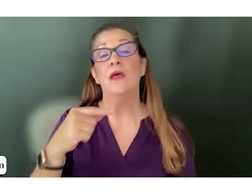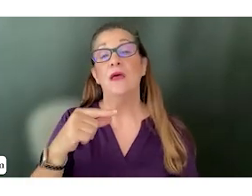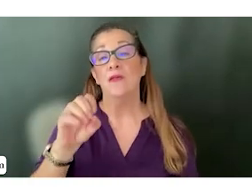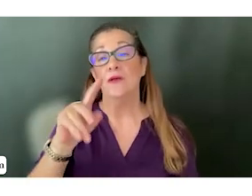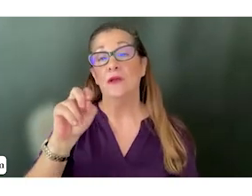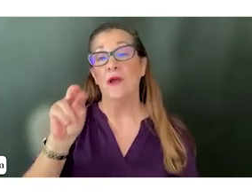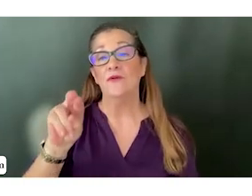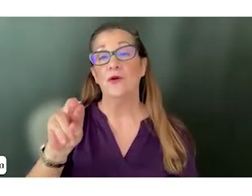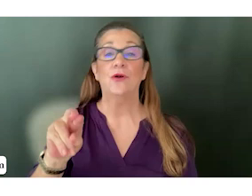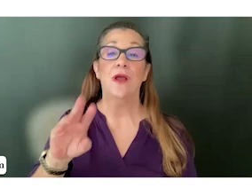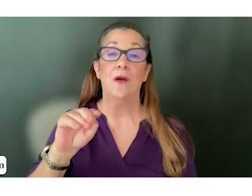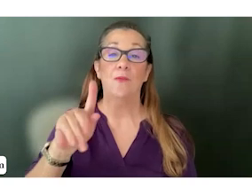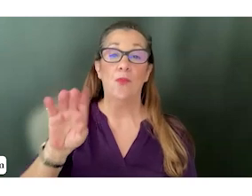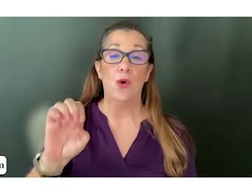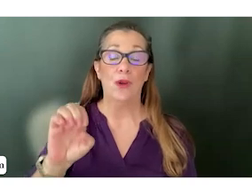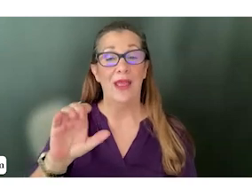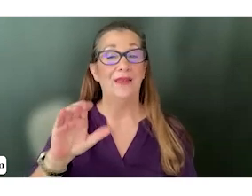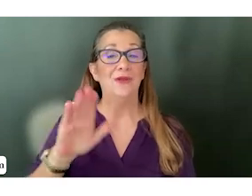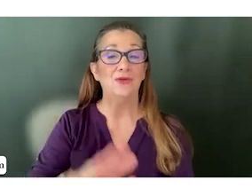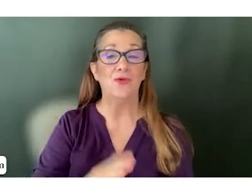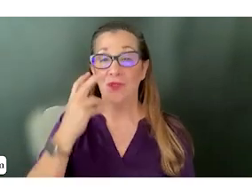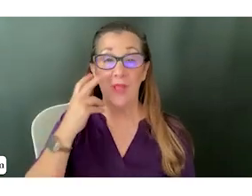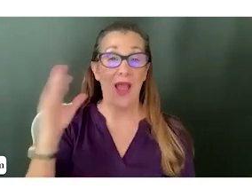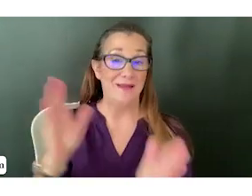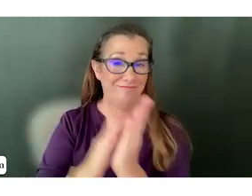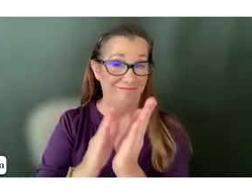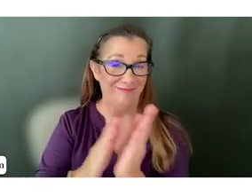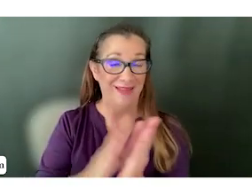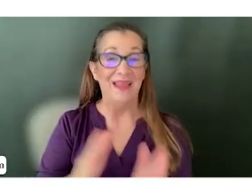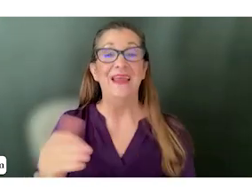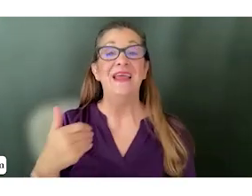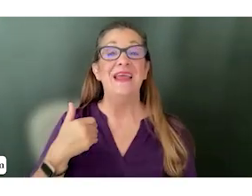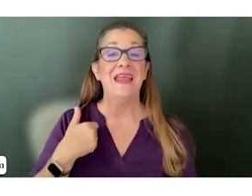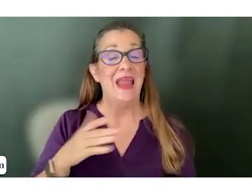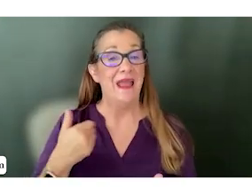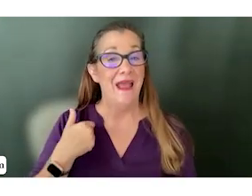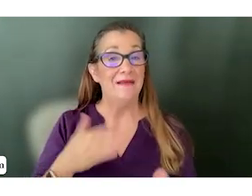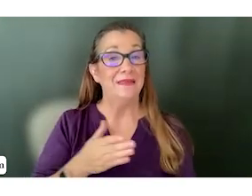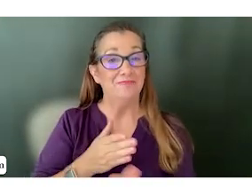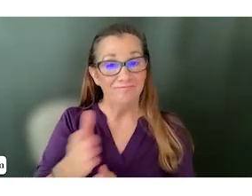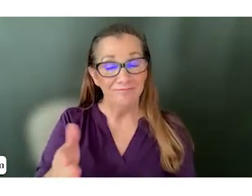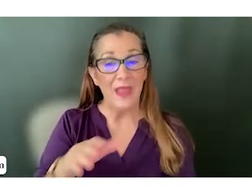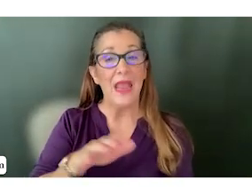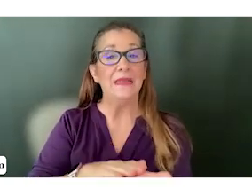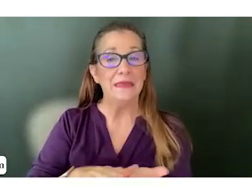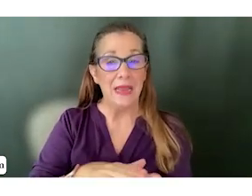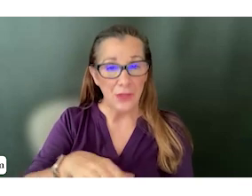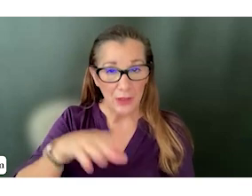Yay! His research focuses on cognitive factors for tactile learning and emerging technology applied to visual impairments.